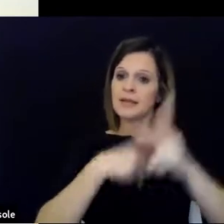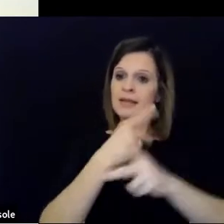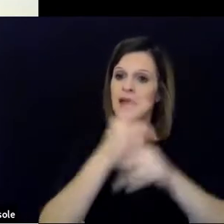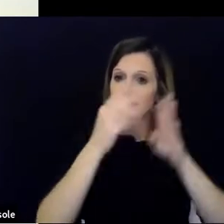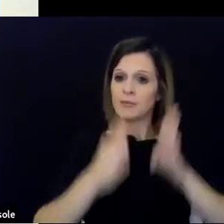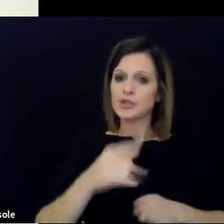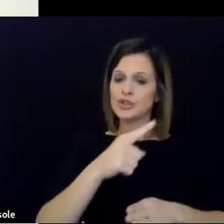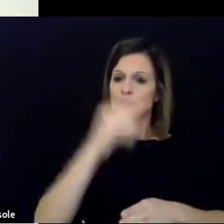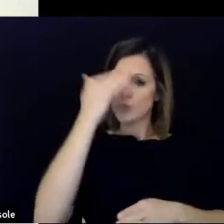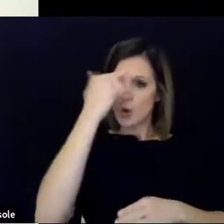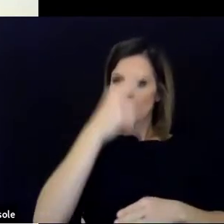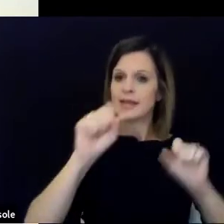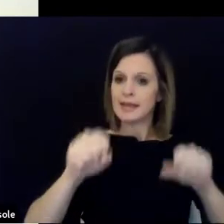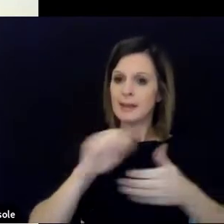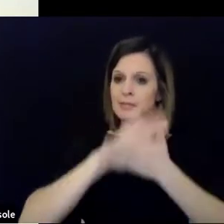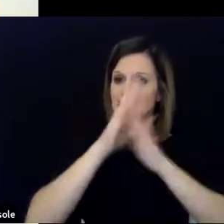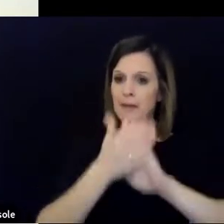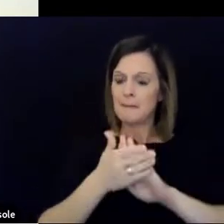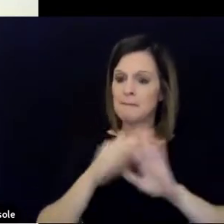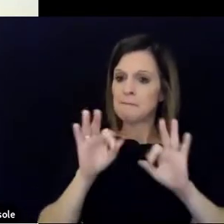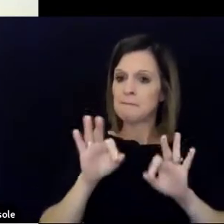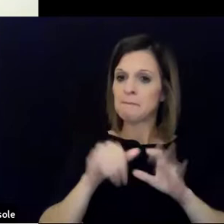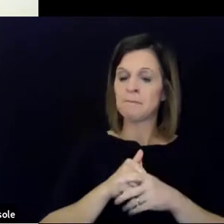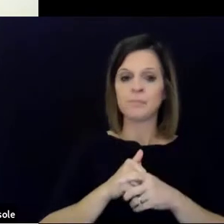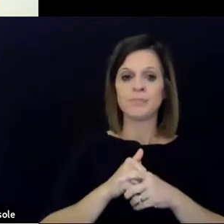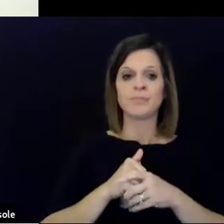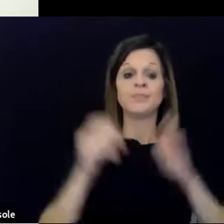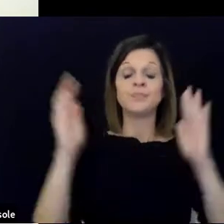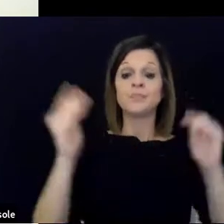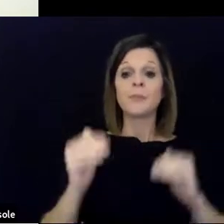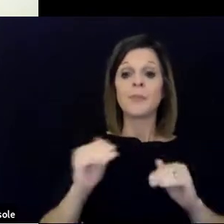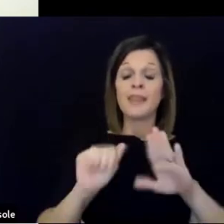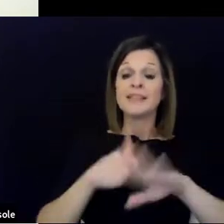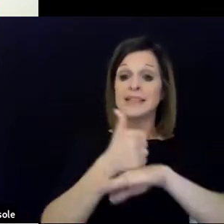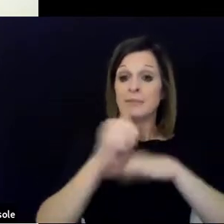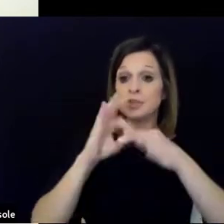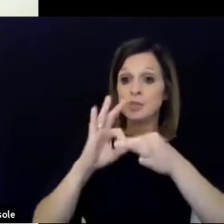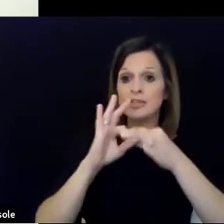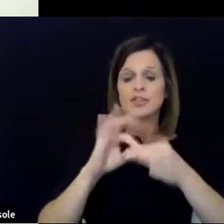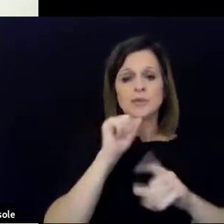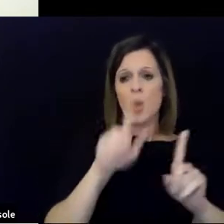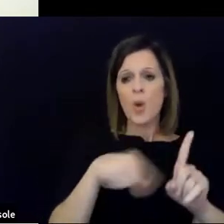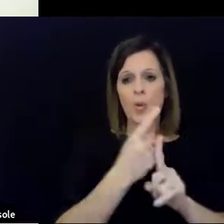Establish relationships, we just can't have relationships at home, we have to have relationships ships with other people.